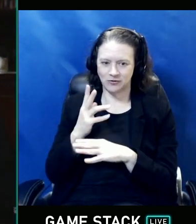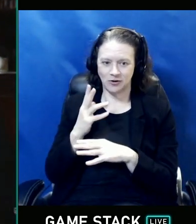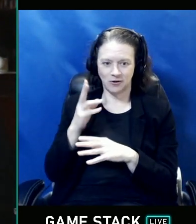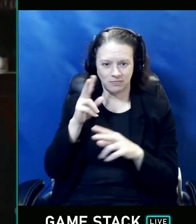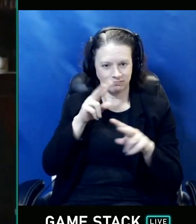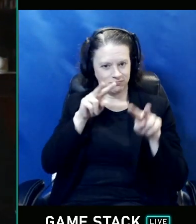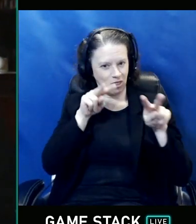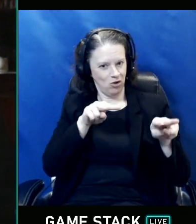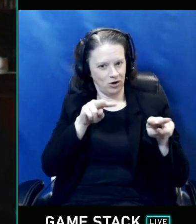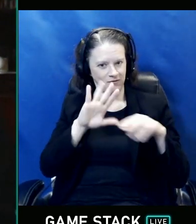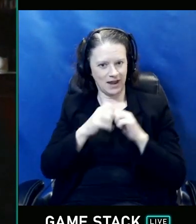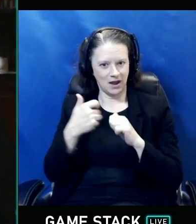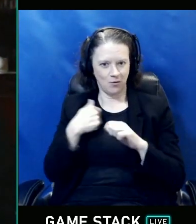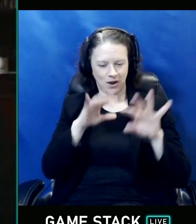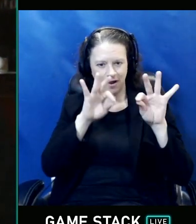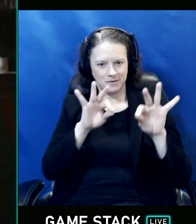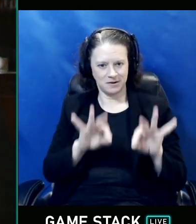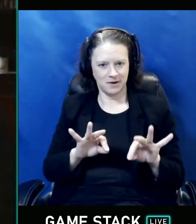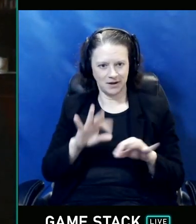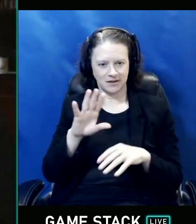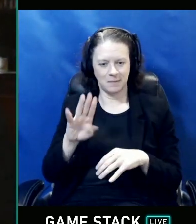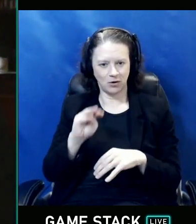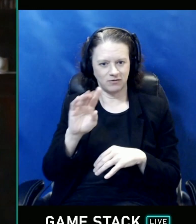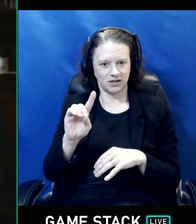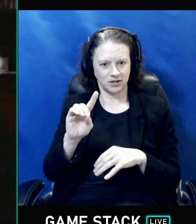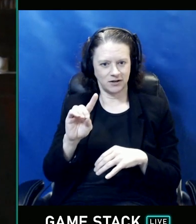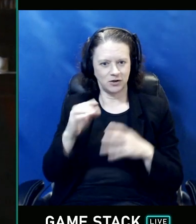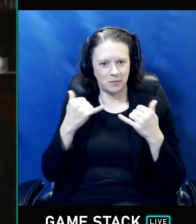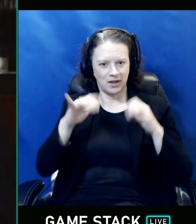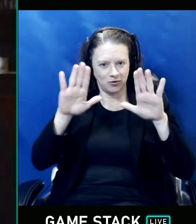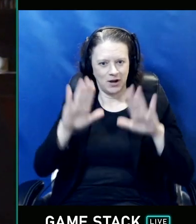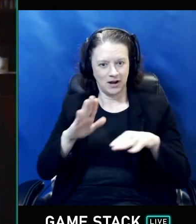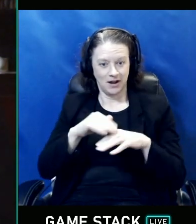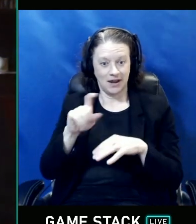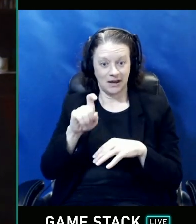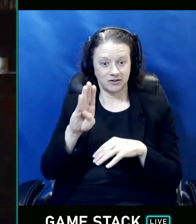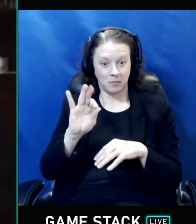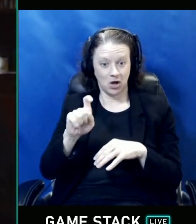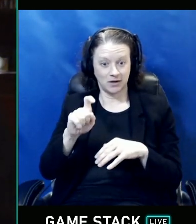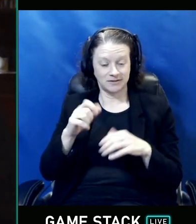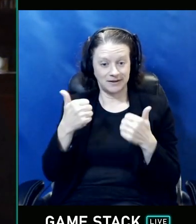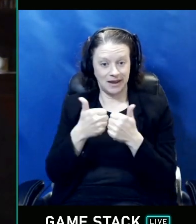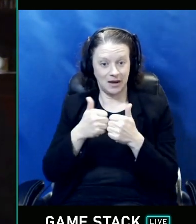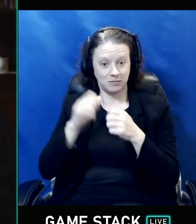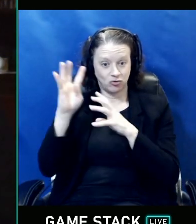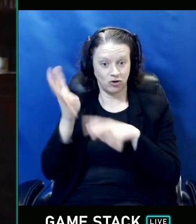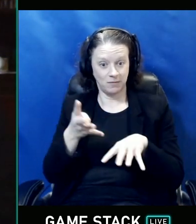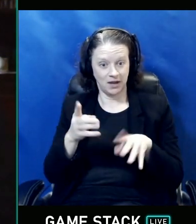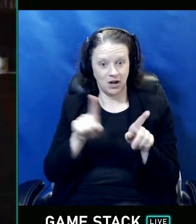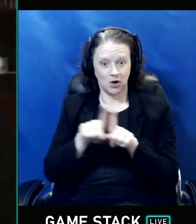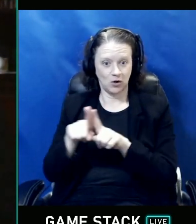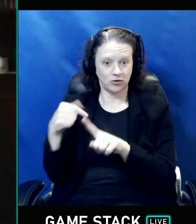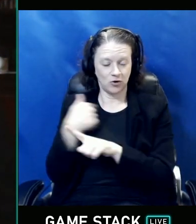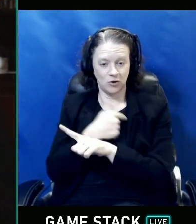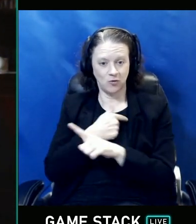Dungeons to play great on Xbox game streaming. And that you also enjoy all of the other great content available at Game Stack Live.